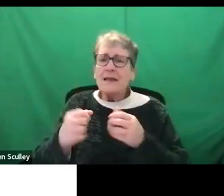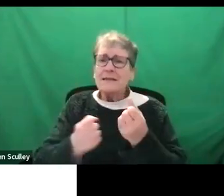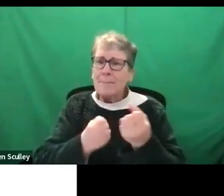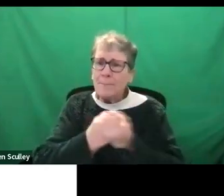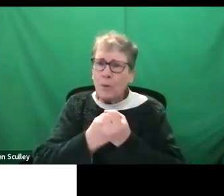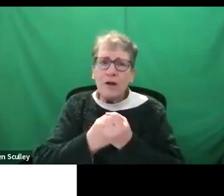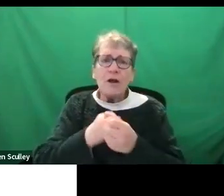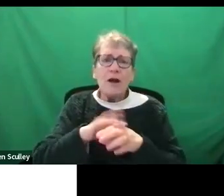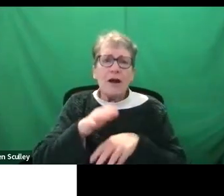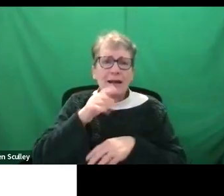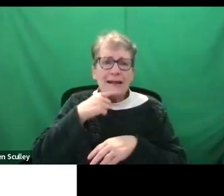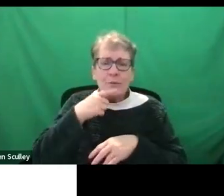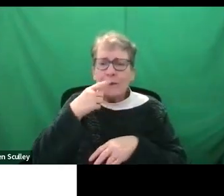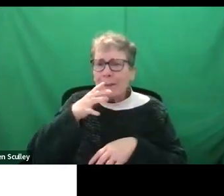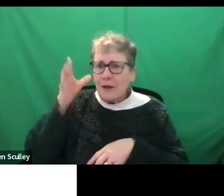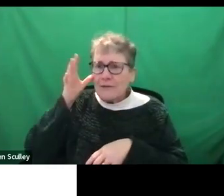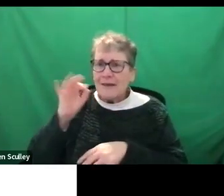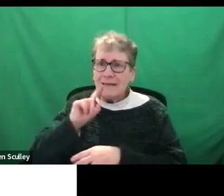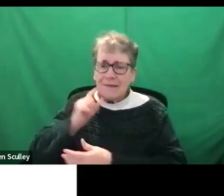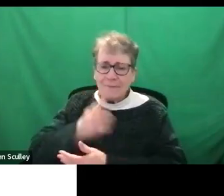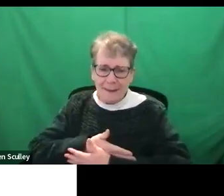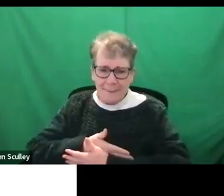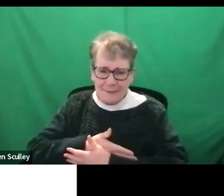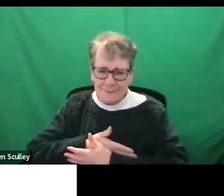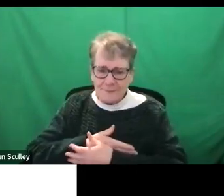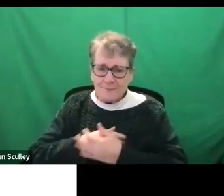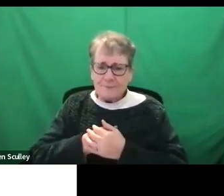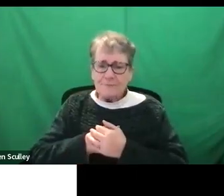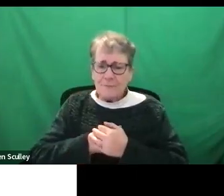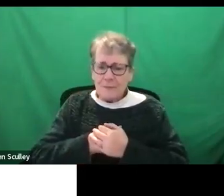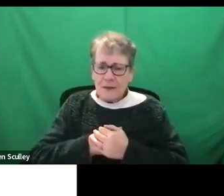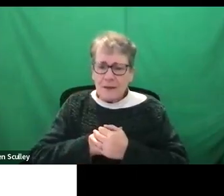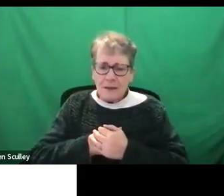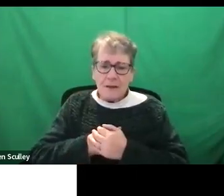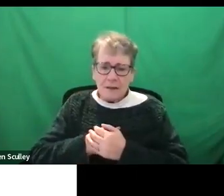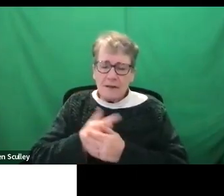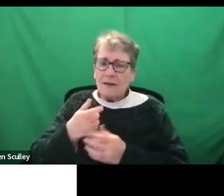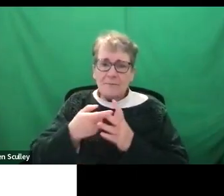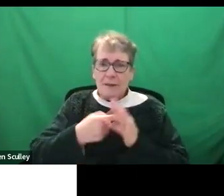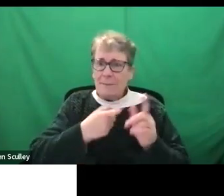ethically and effectively provide support for hearing families